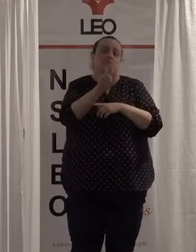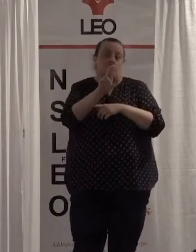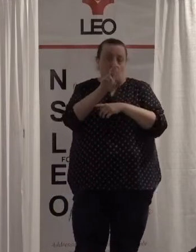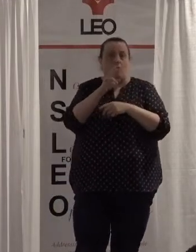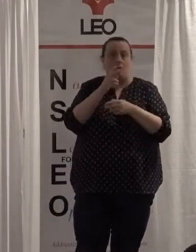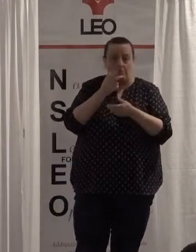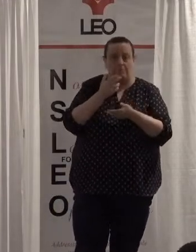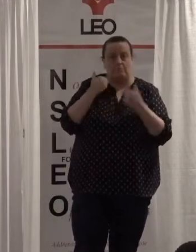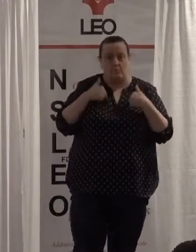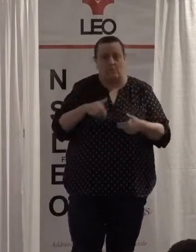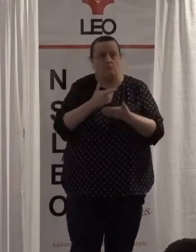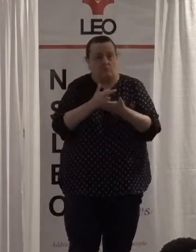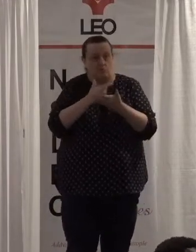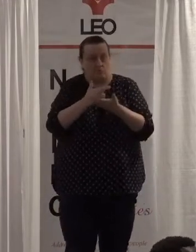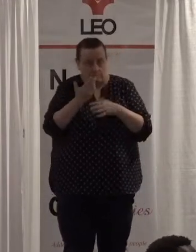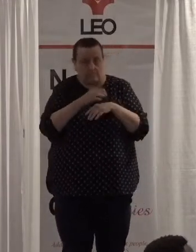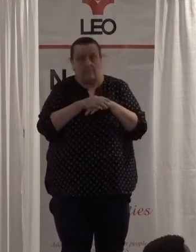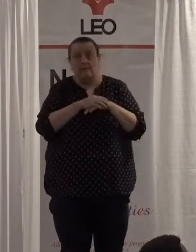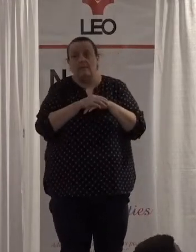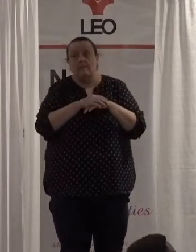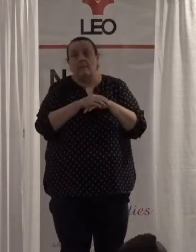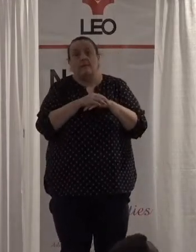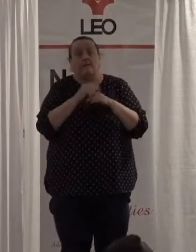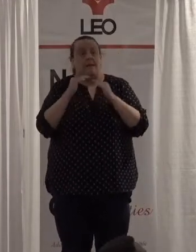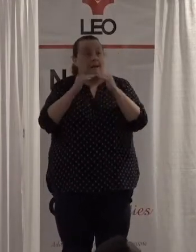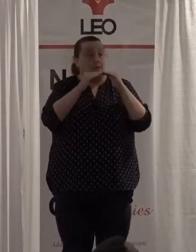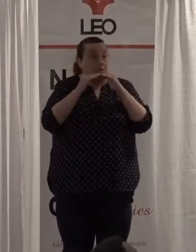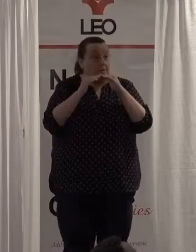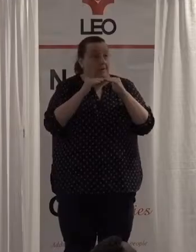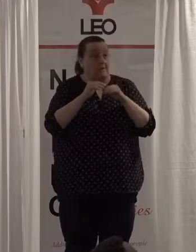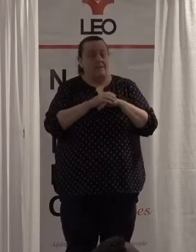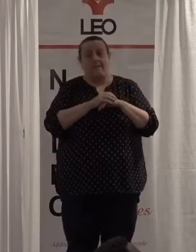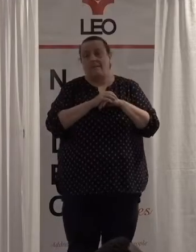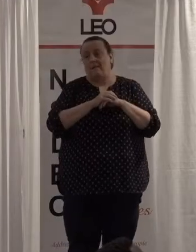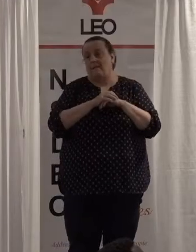BRUCE VOLUNTEERED ON A NUMBER OF EQUITY AND DIVERSITY COMMITTEES